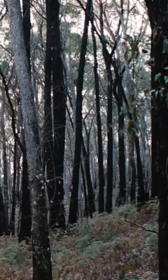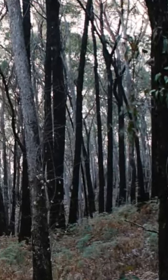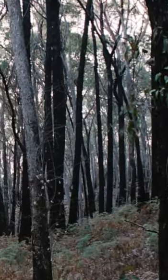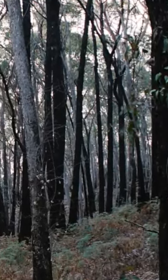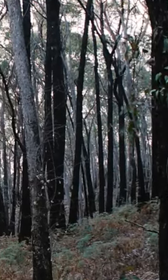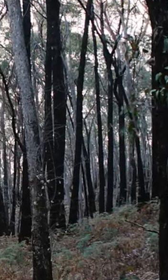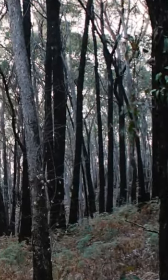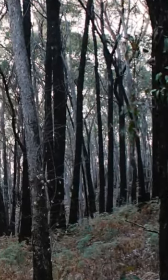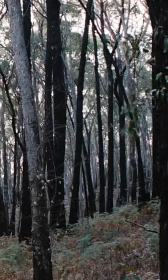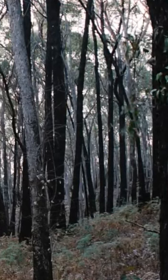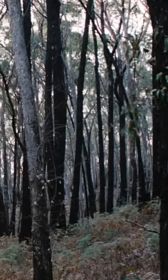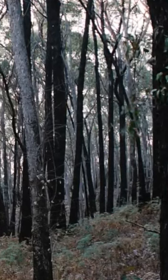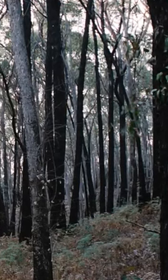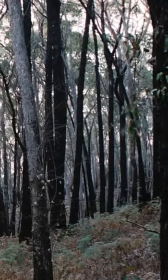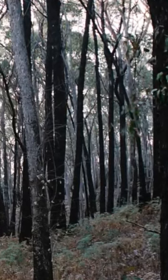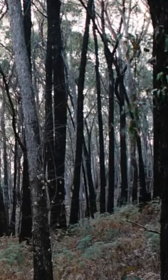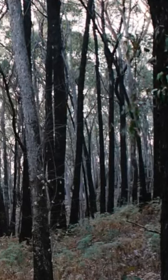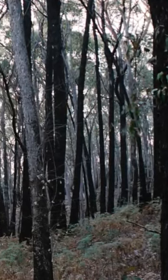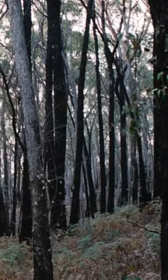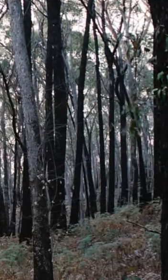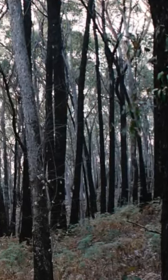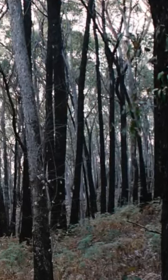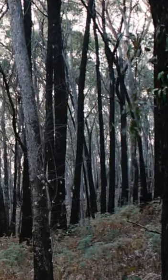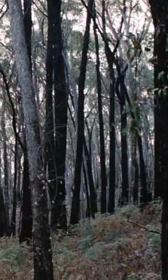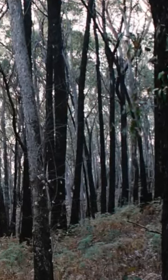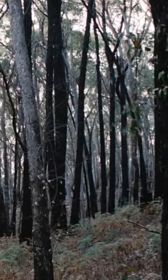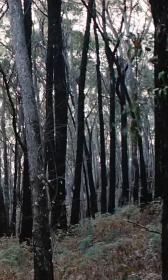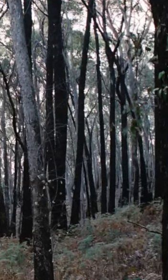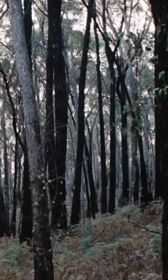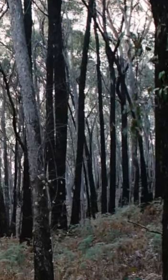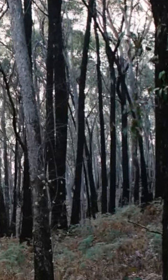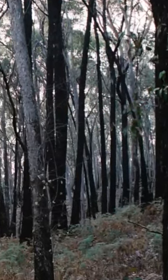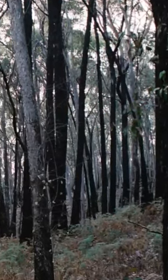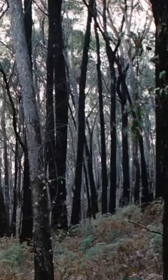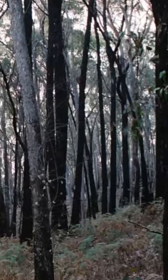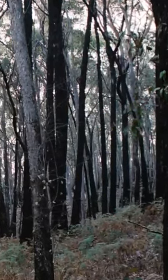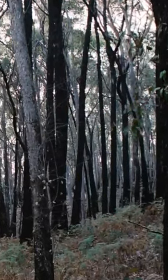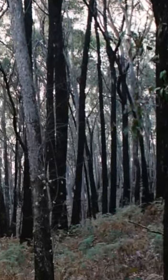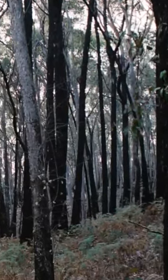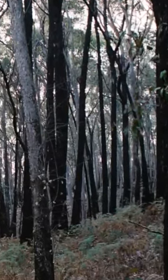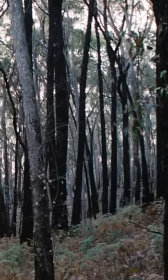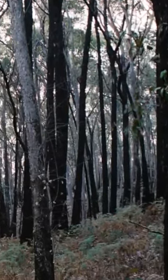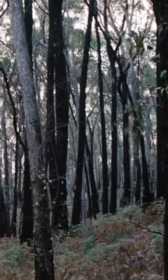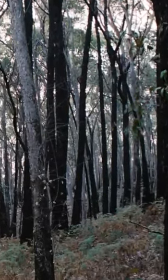It showcases cutting-edge, contemporary expressions of First Nations identity to a range of audiences.